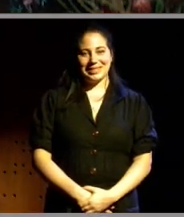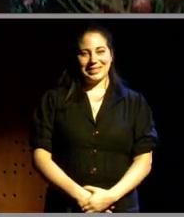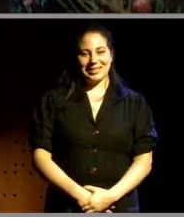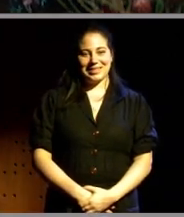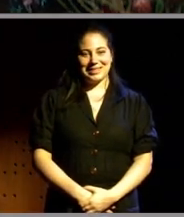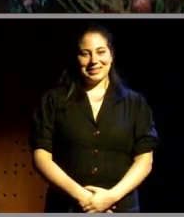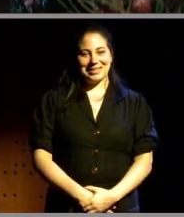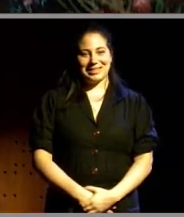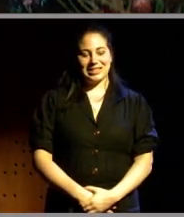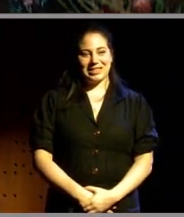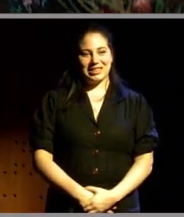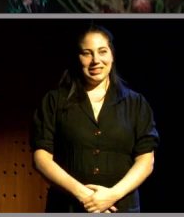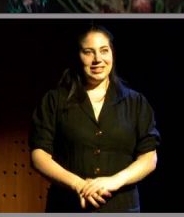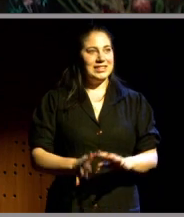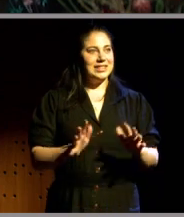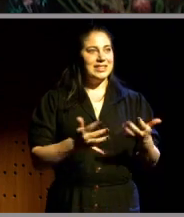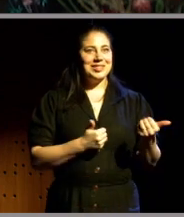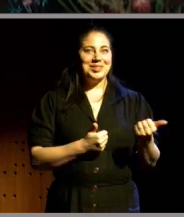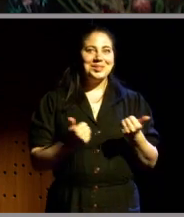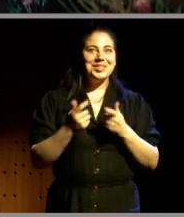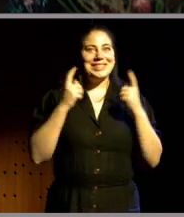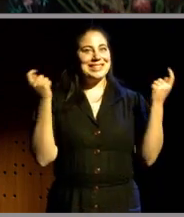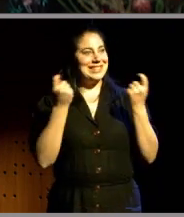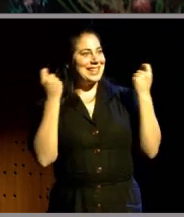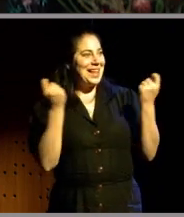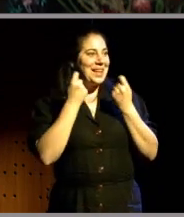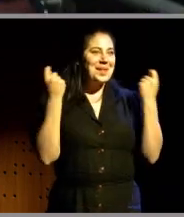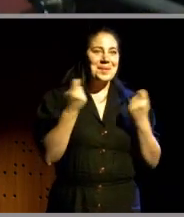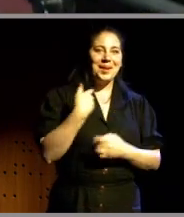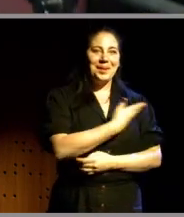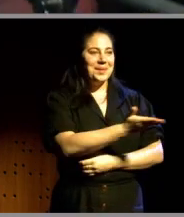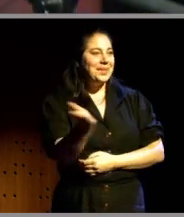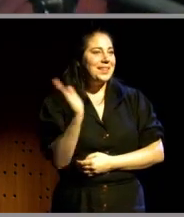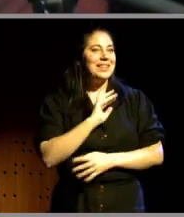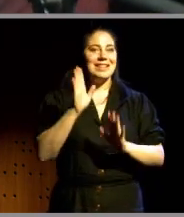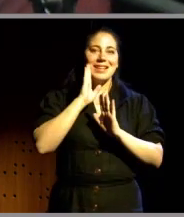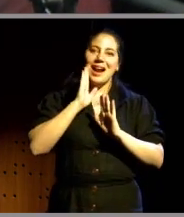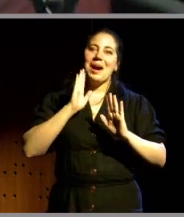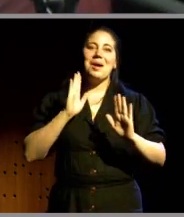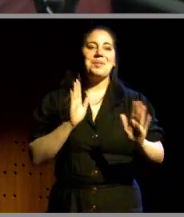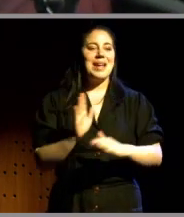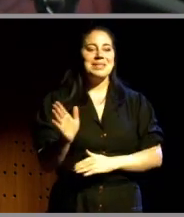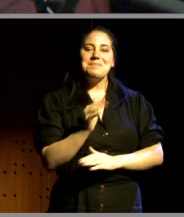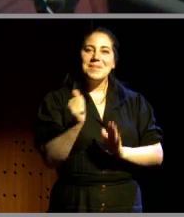So great. It's so great just having these kinds of moments of celebrating us and our amazing, talented people. Isn't Larissa? I just...